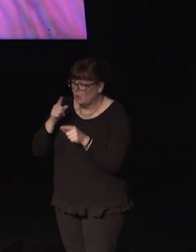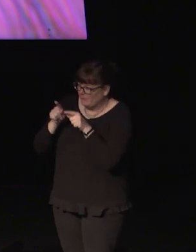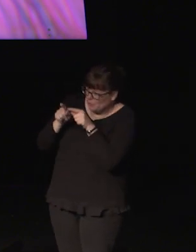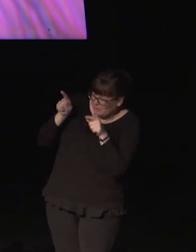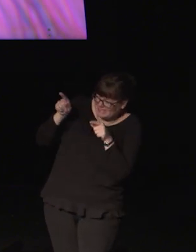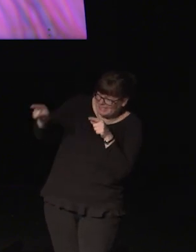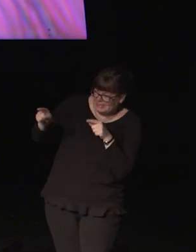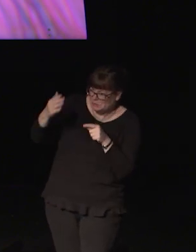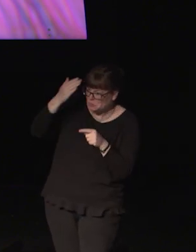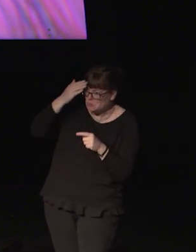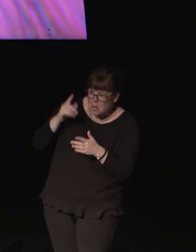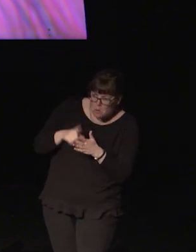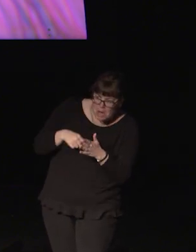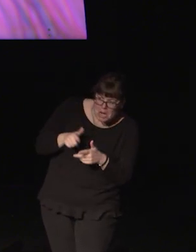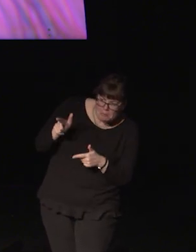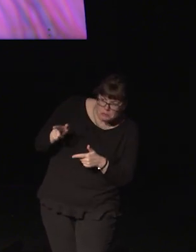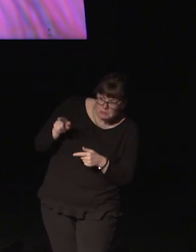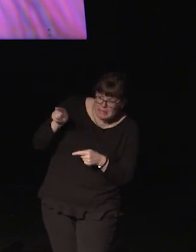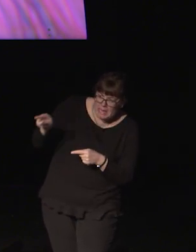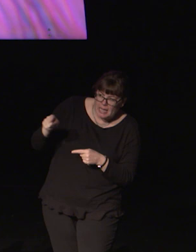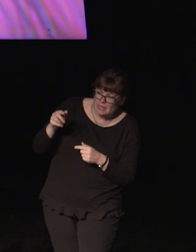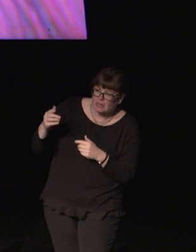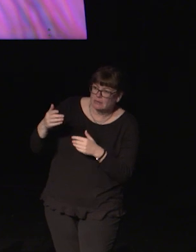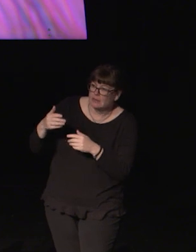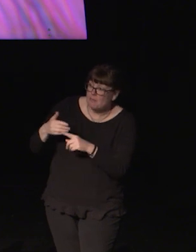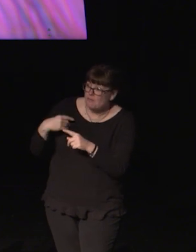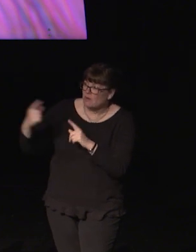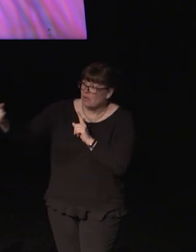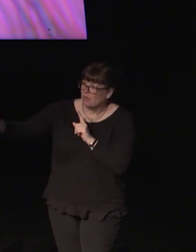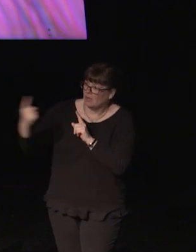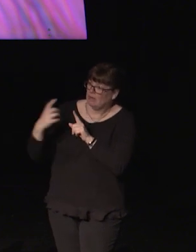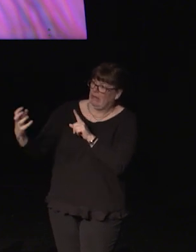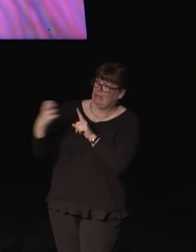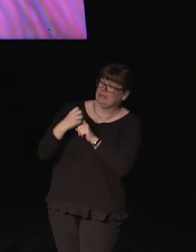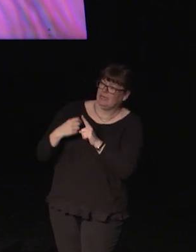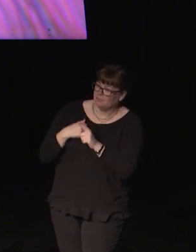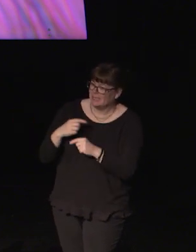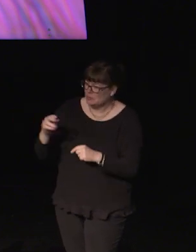in order to know what I'm shooting at before they come and attack me. And if they're really small